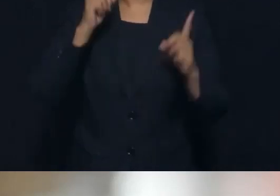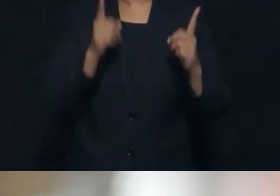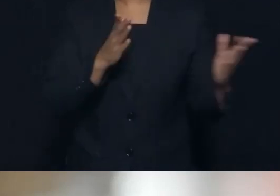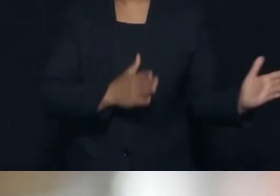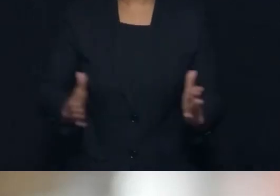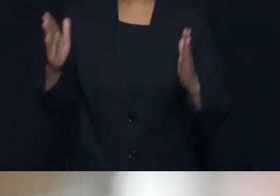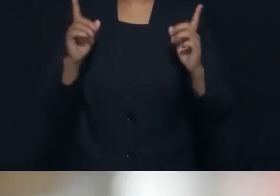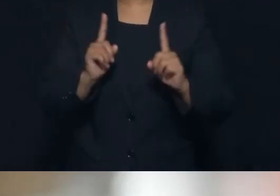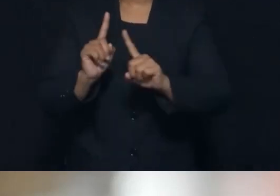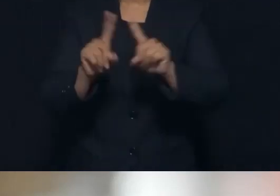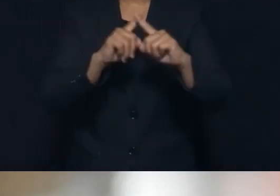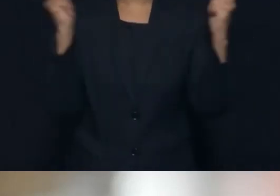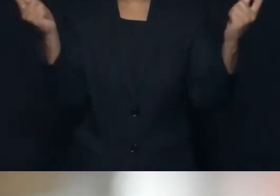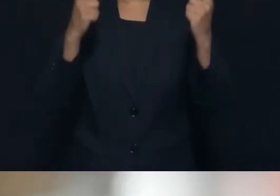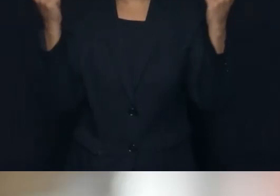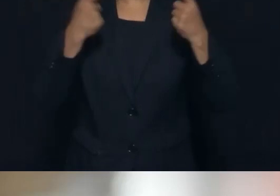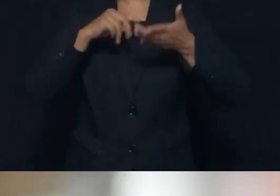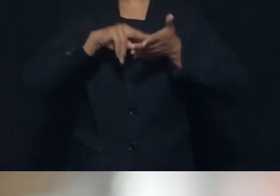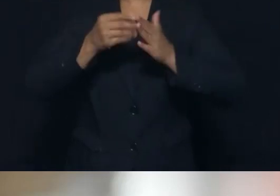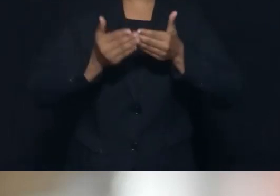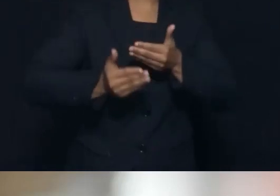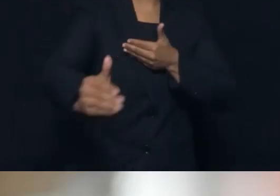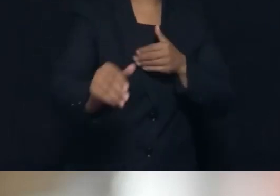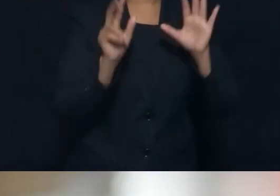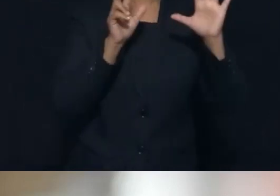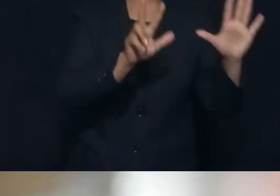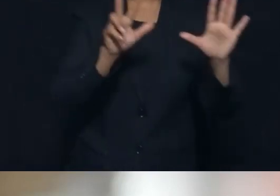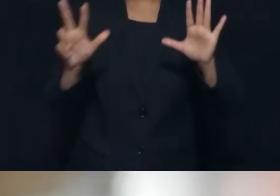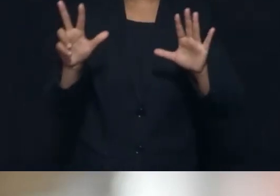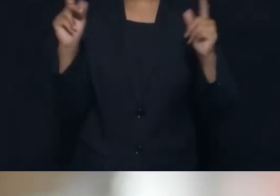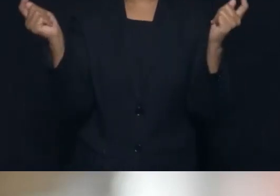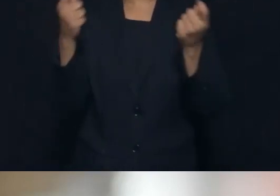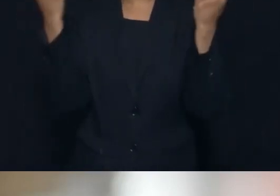Reasonable accommodation should be provided into this process. On our side, we are requesting the facilitation and setting the conditions for equal participation.